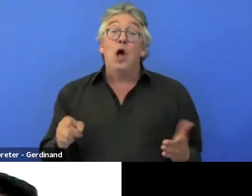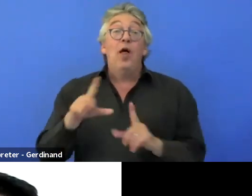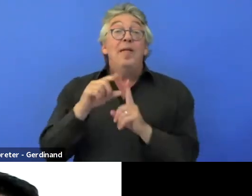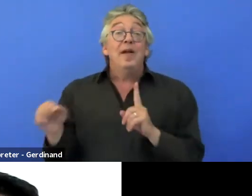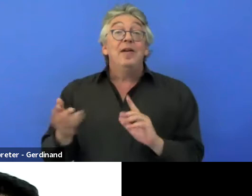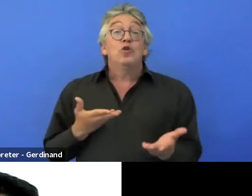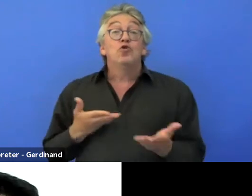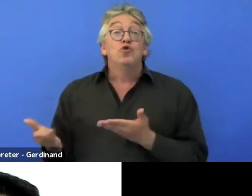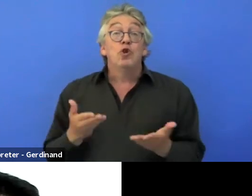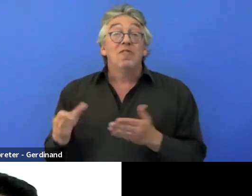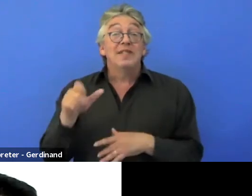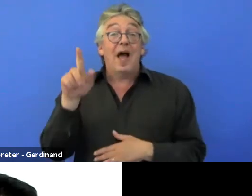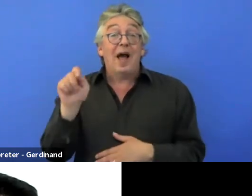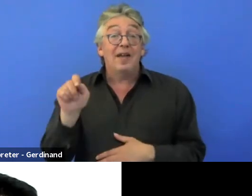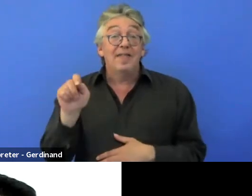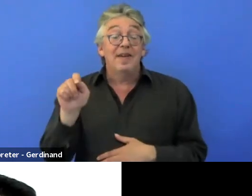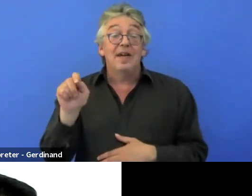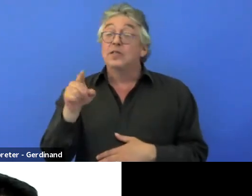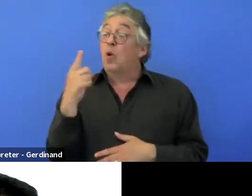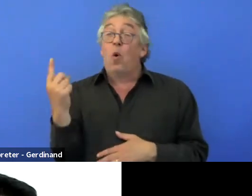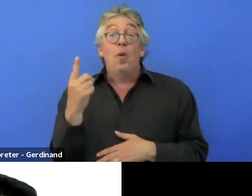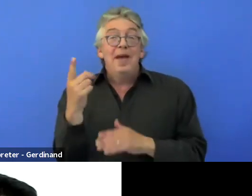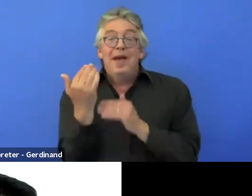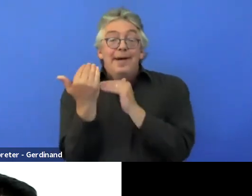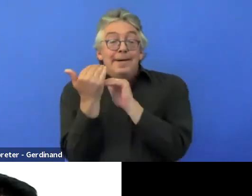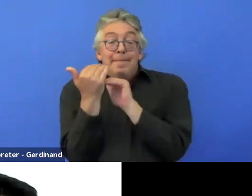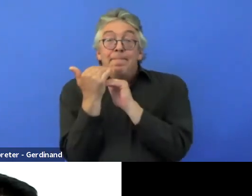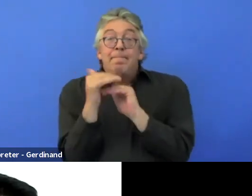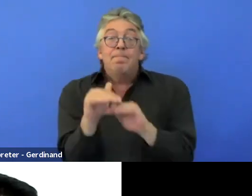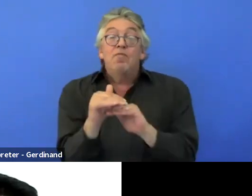limited especially to B2B relationship for the platforms